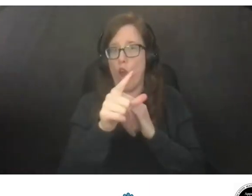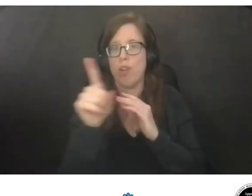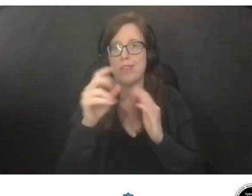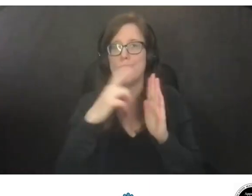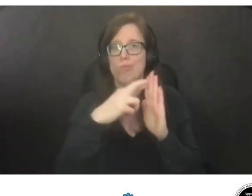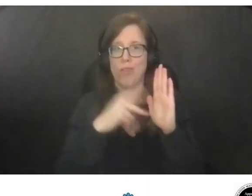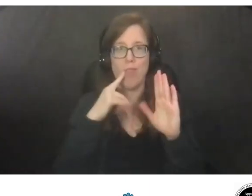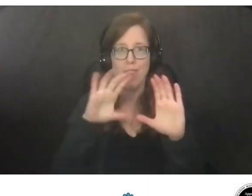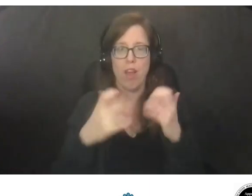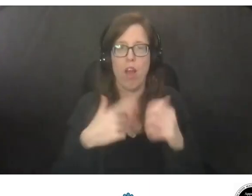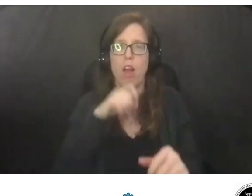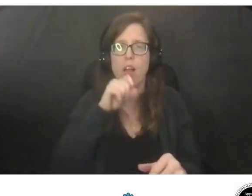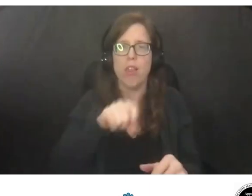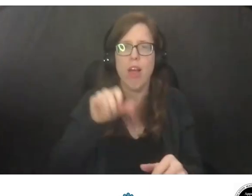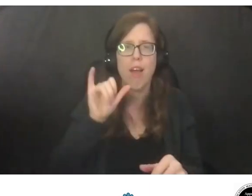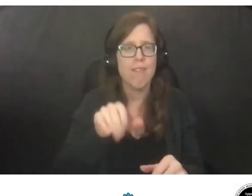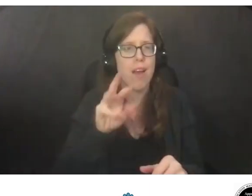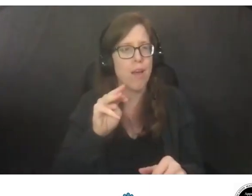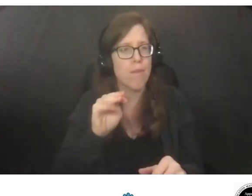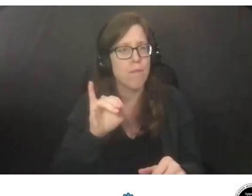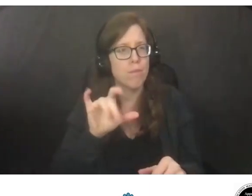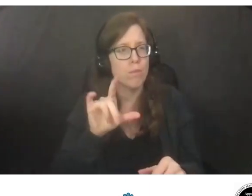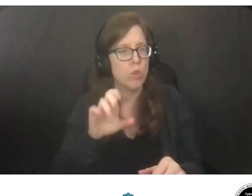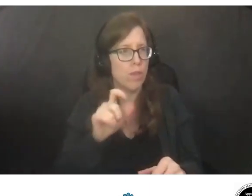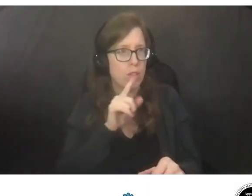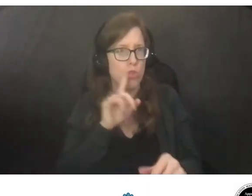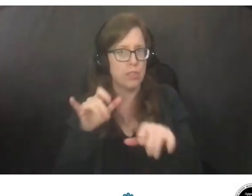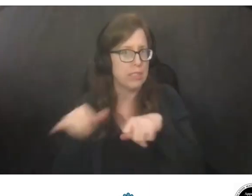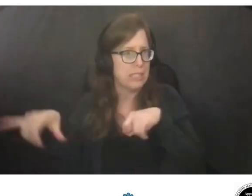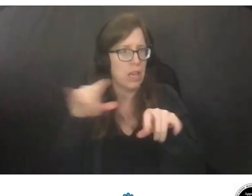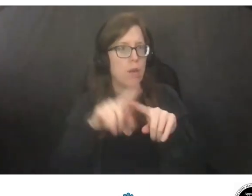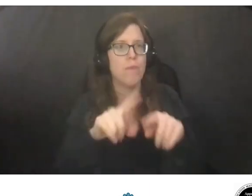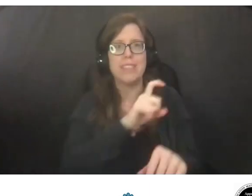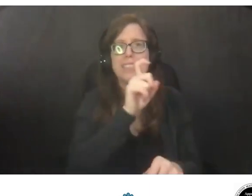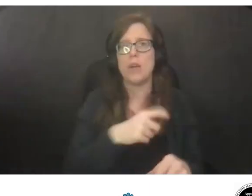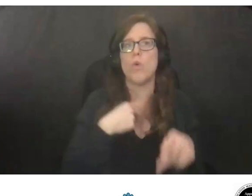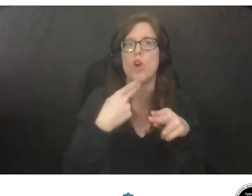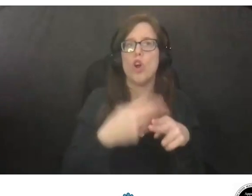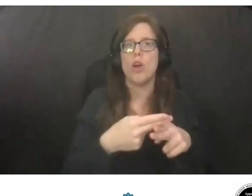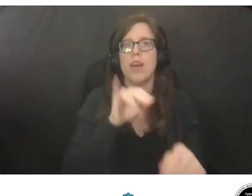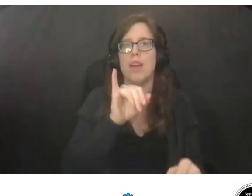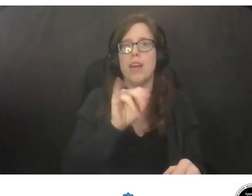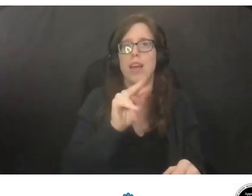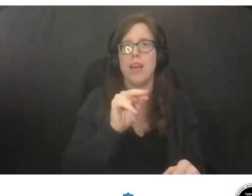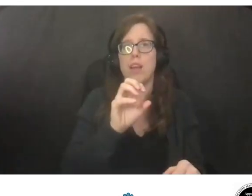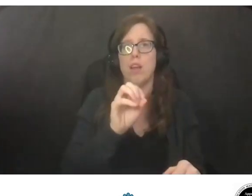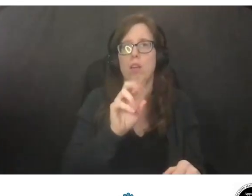I love that, Michelle. I don't know if it's the same everywhere; in Texas and we call them Innovative Courses.